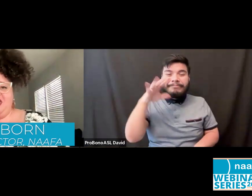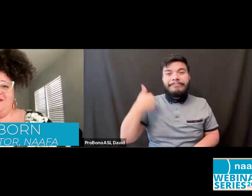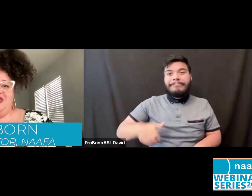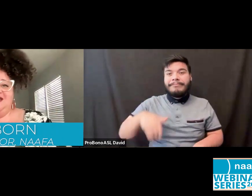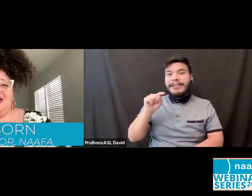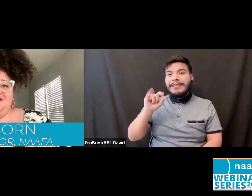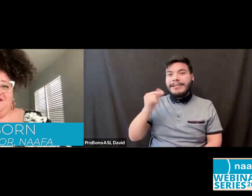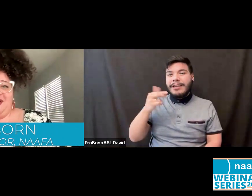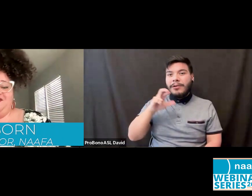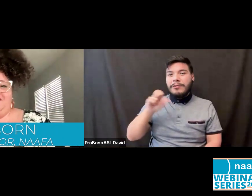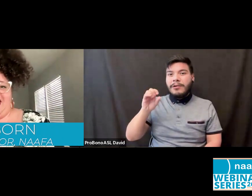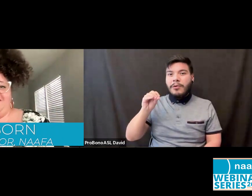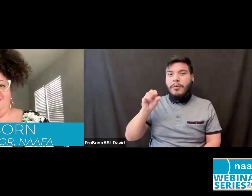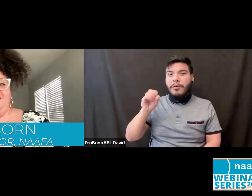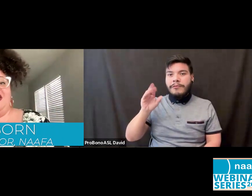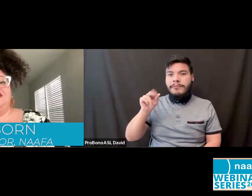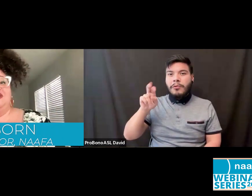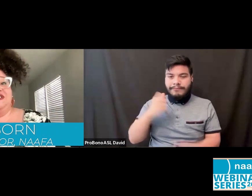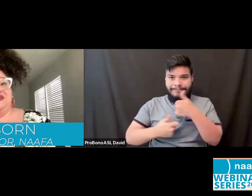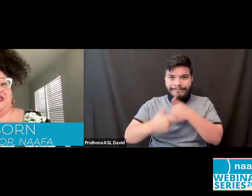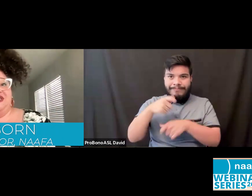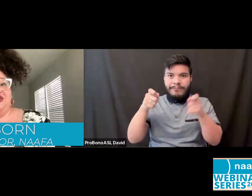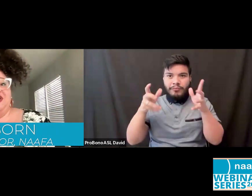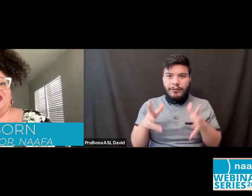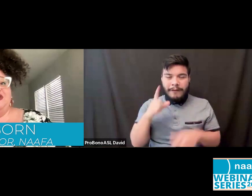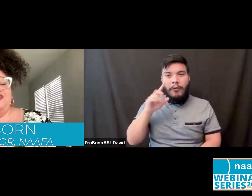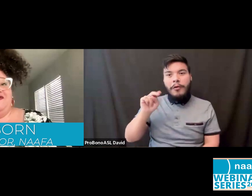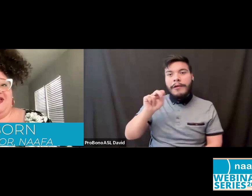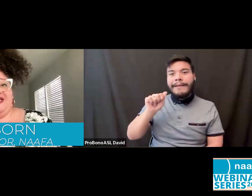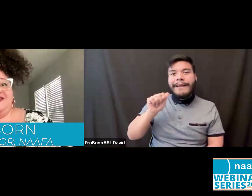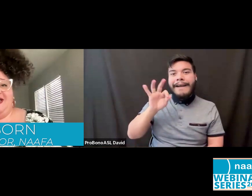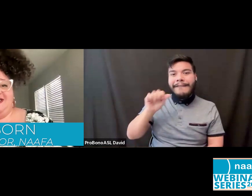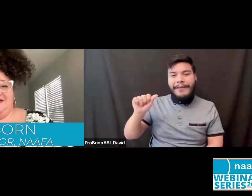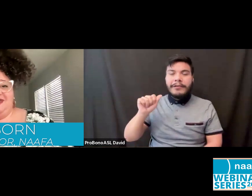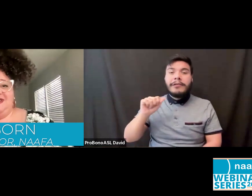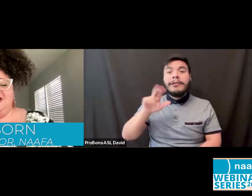I'm the executive director of NAAFA, the National Association to Advance Fat Acceptance.